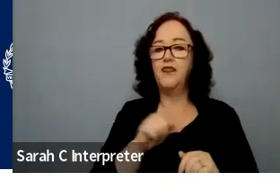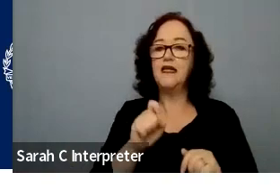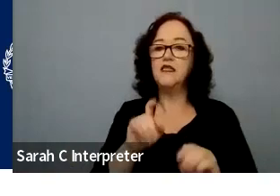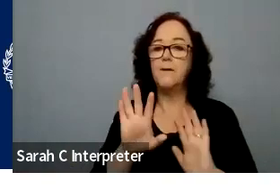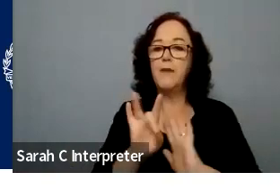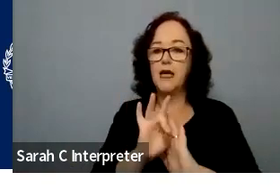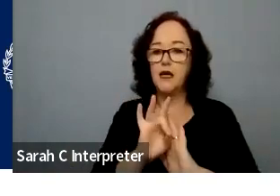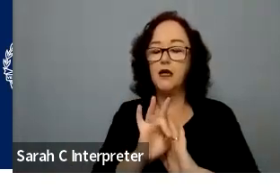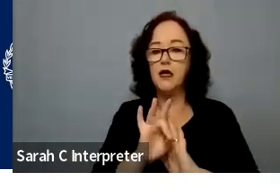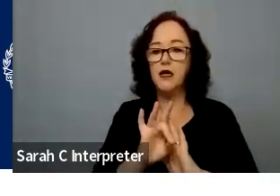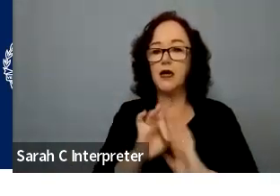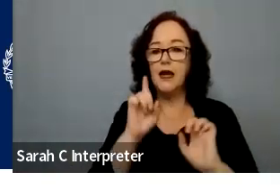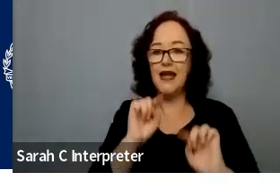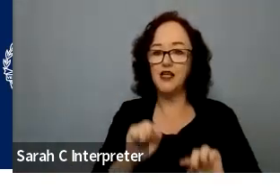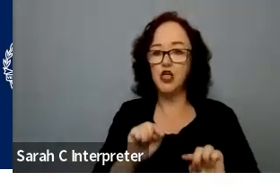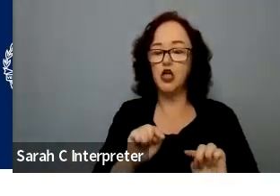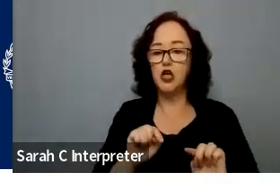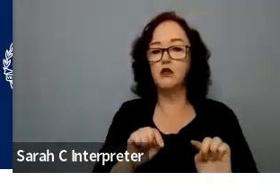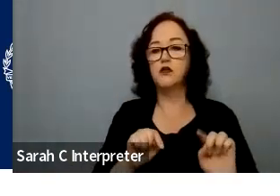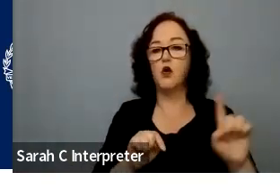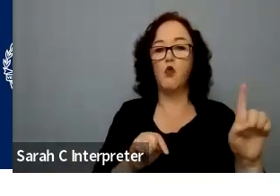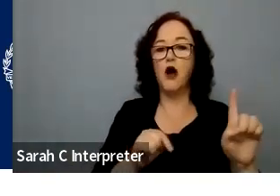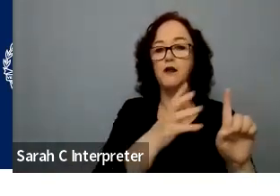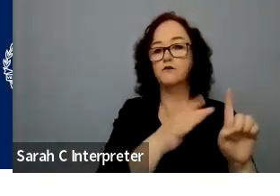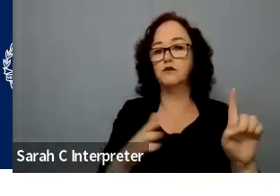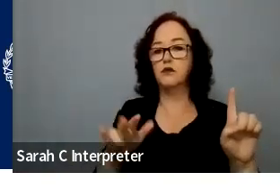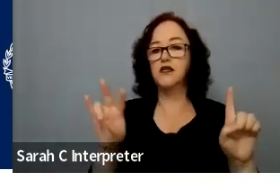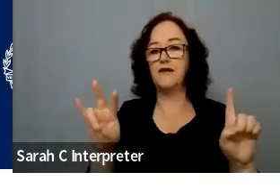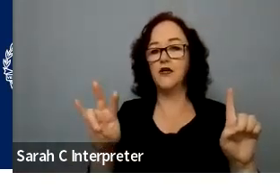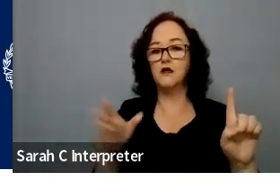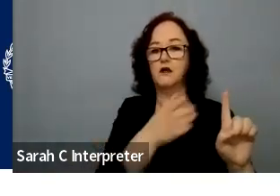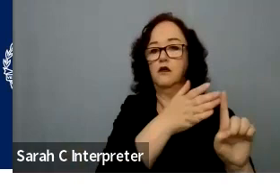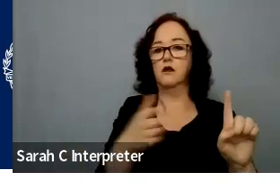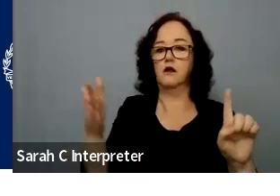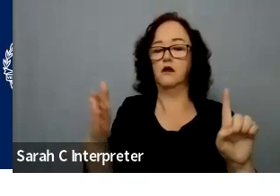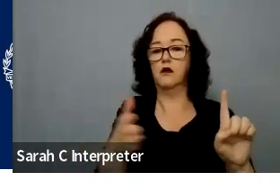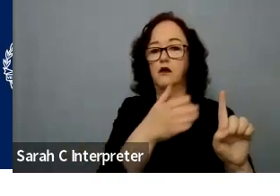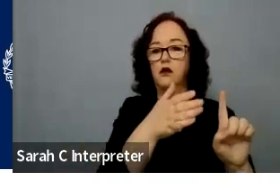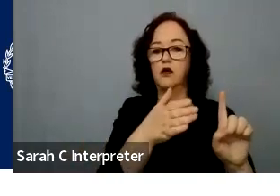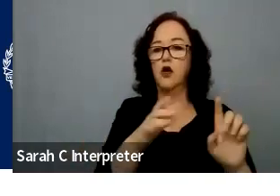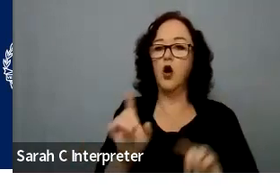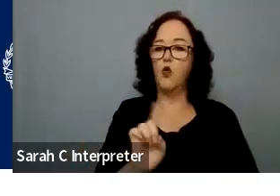an answer between one and seven indicating where between these two extremes they feel they fit.